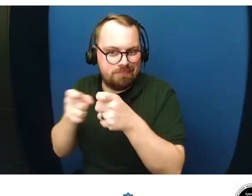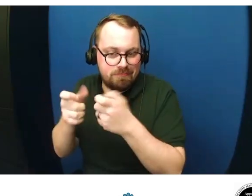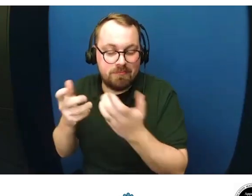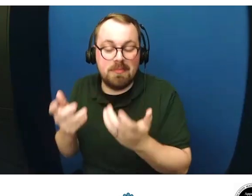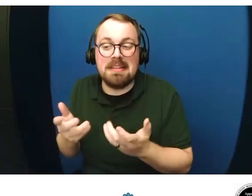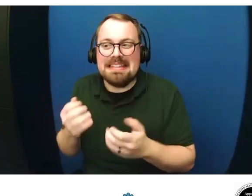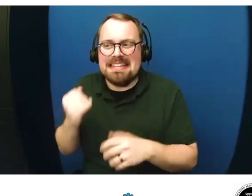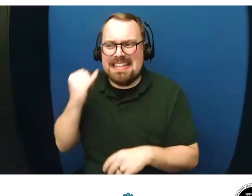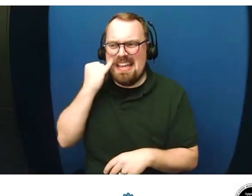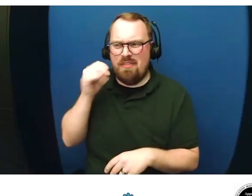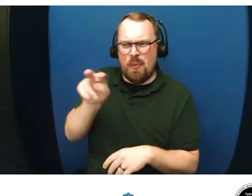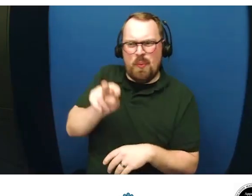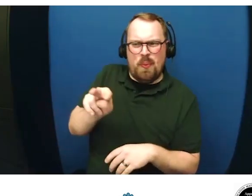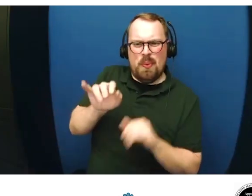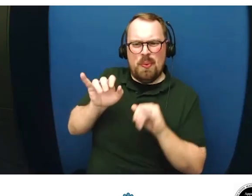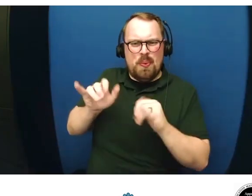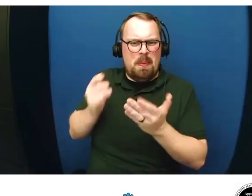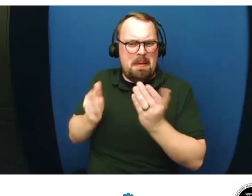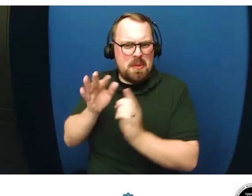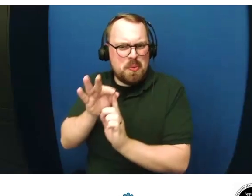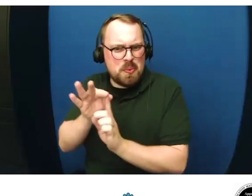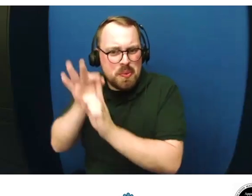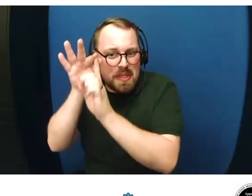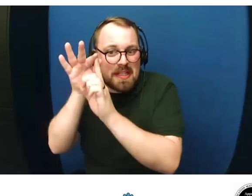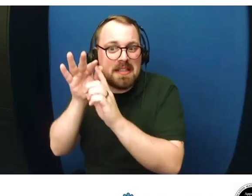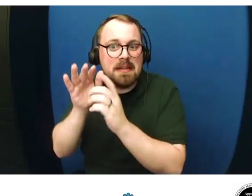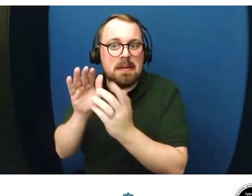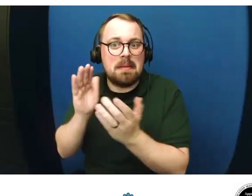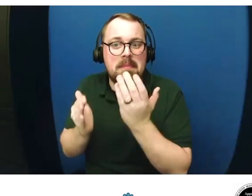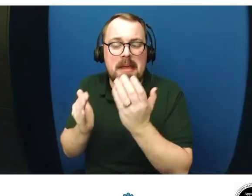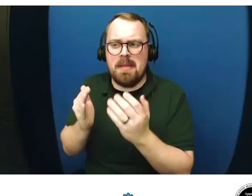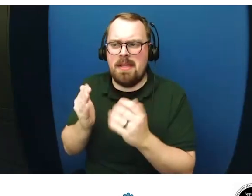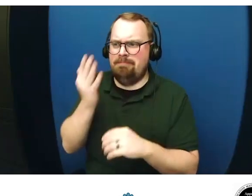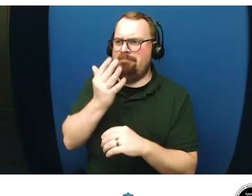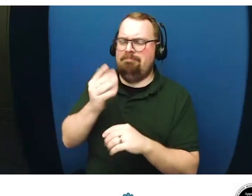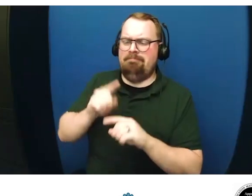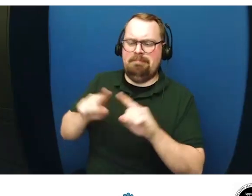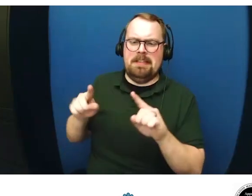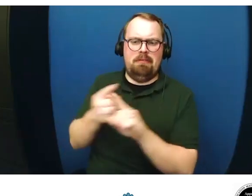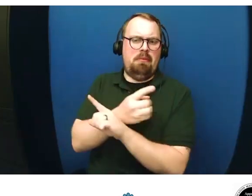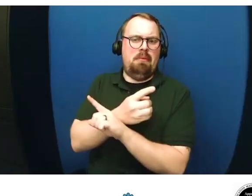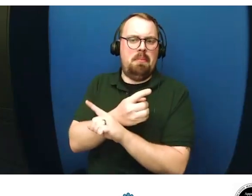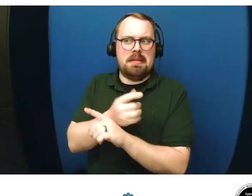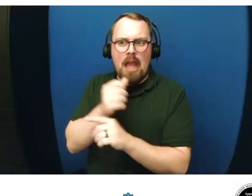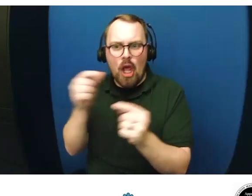is a little unique, it looks a little different, but it's not hurting anybody,